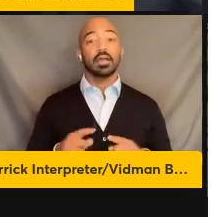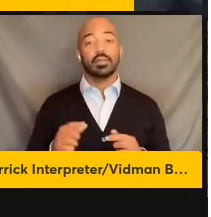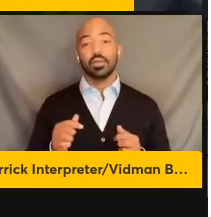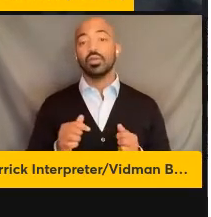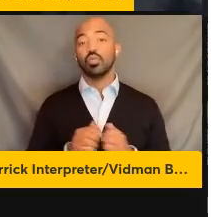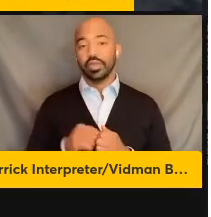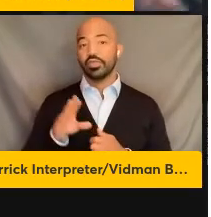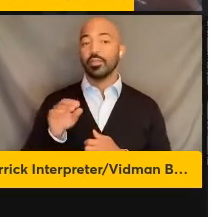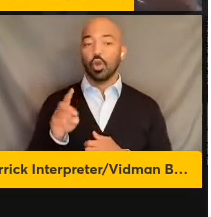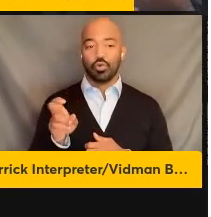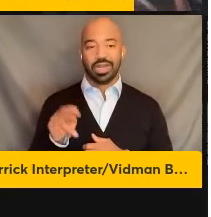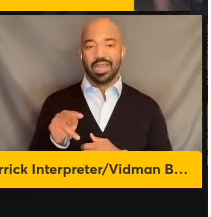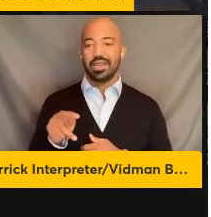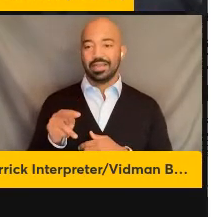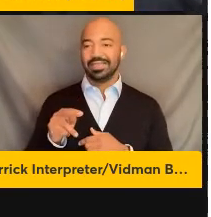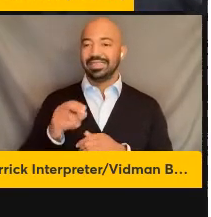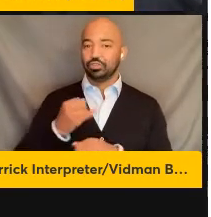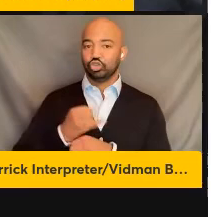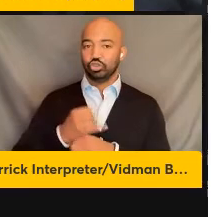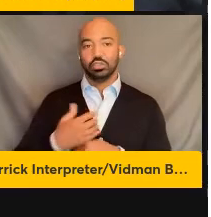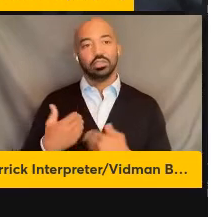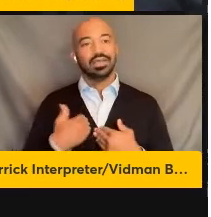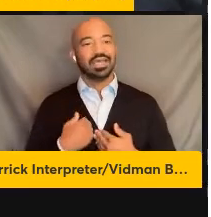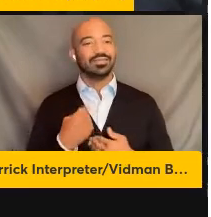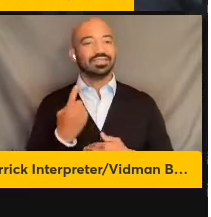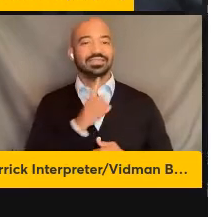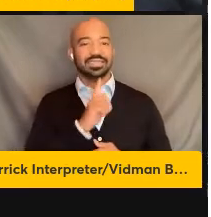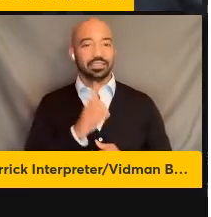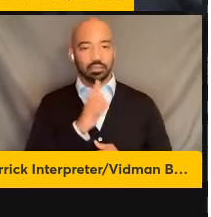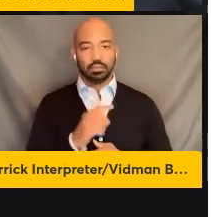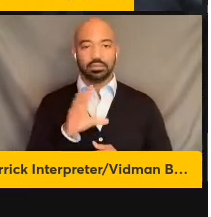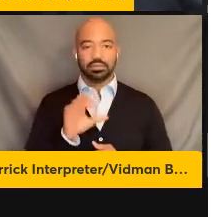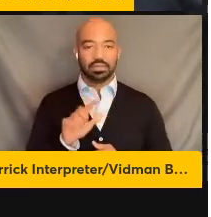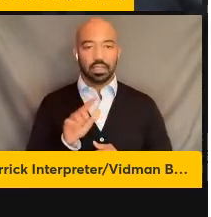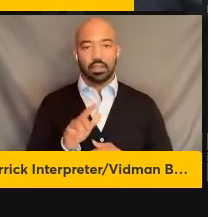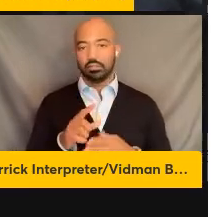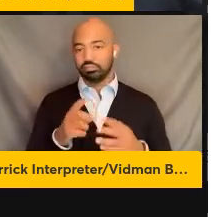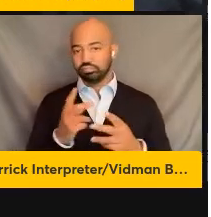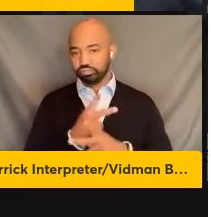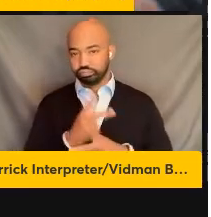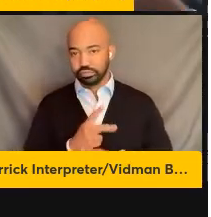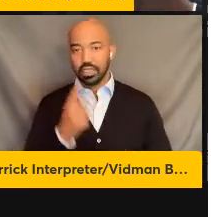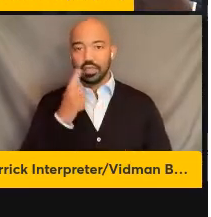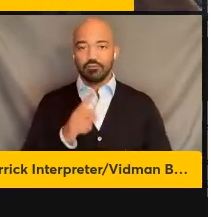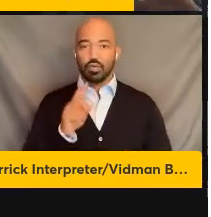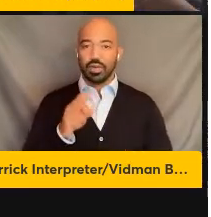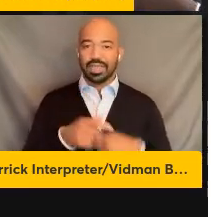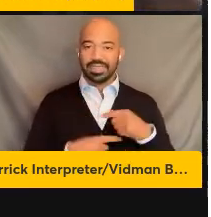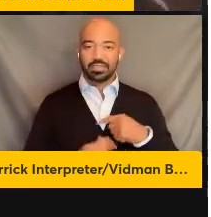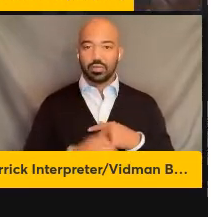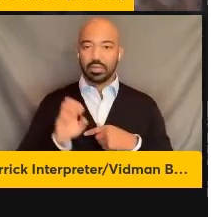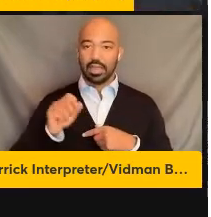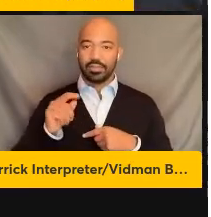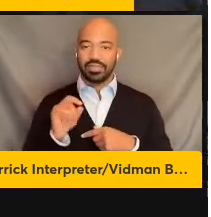Institute, we perform single cell sequencing of the small intestine epithelium, and mice fed either a high carb high